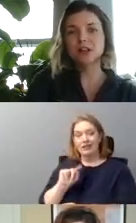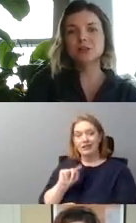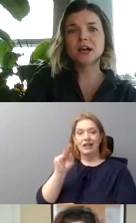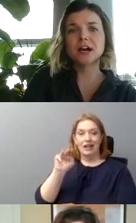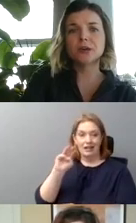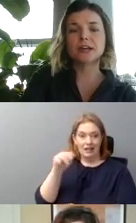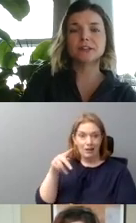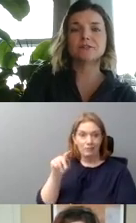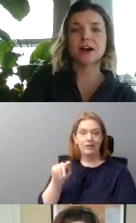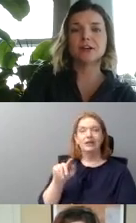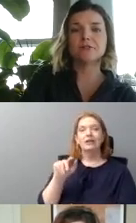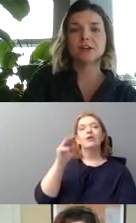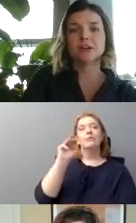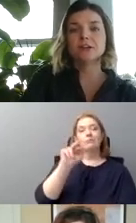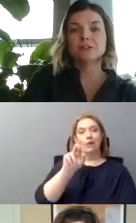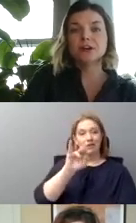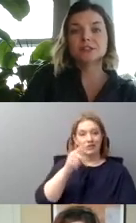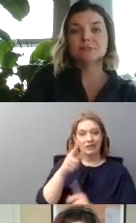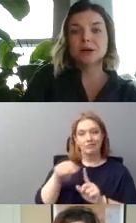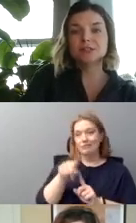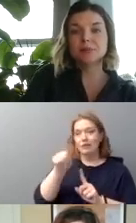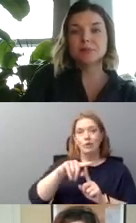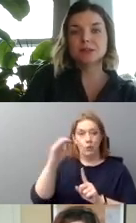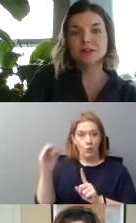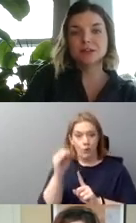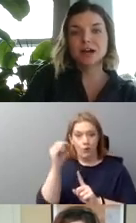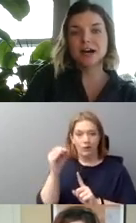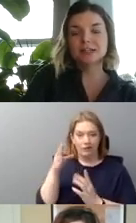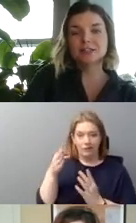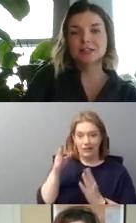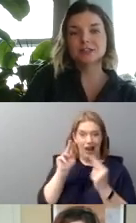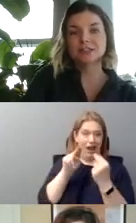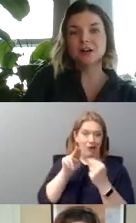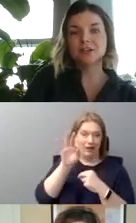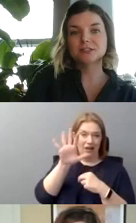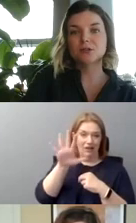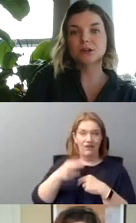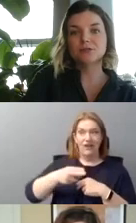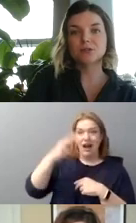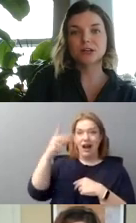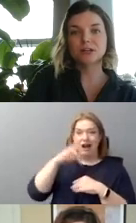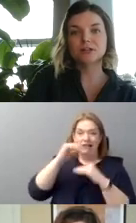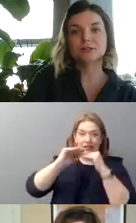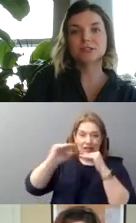Following highway 95 through a sparsely populated, high desert, southeast corner of Oregon you will